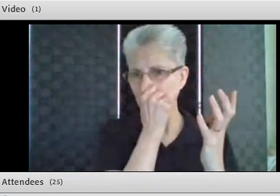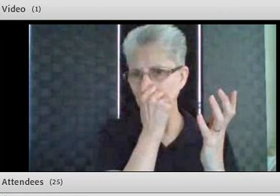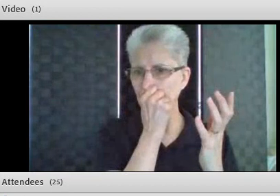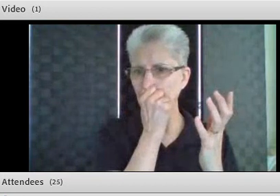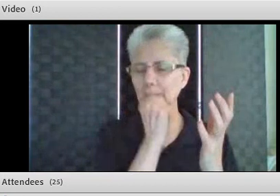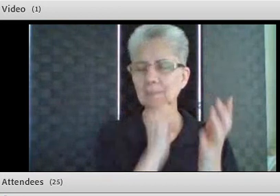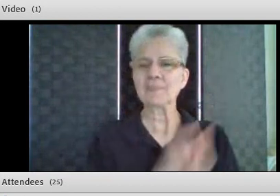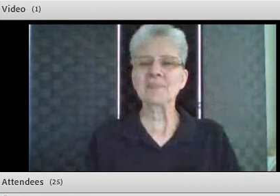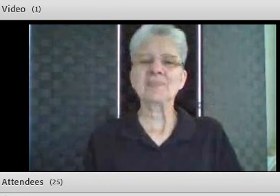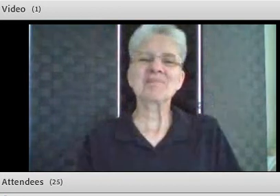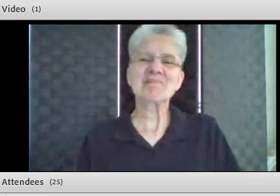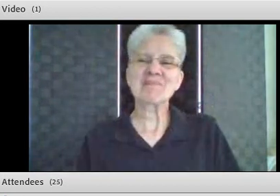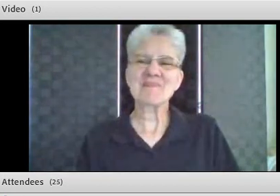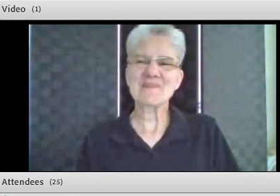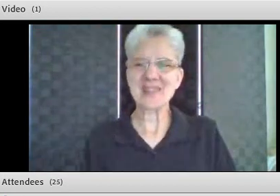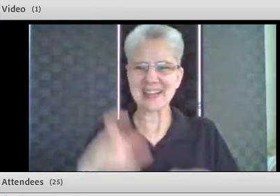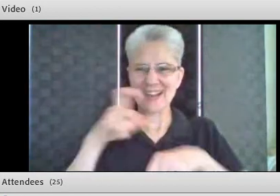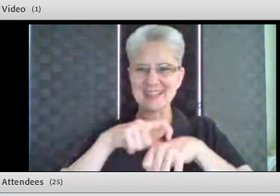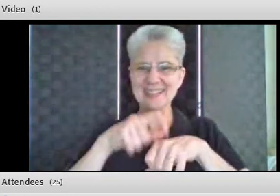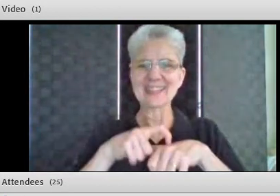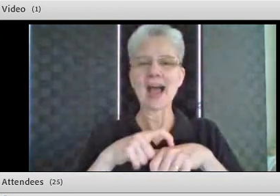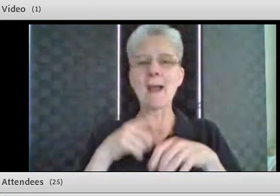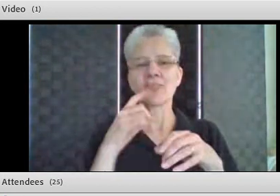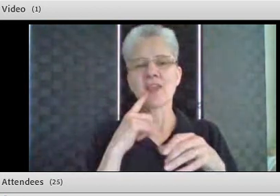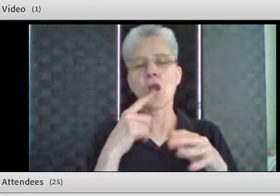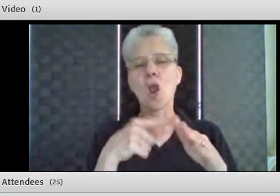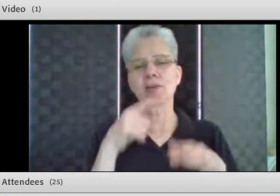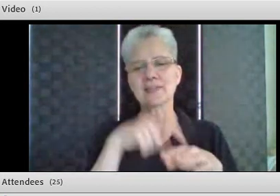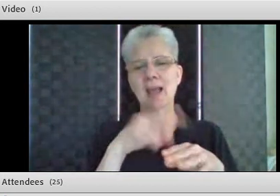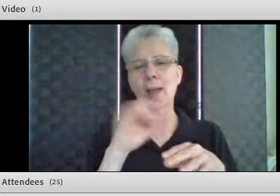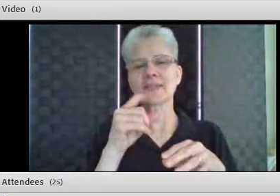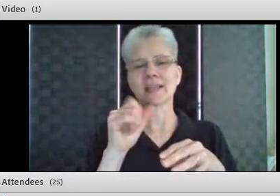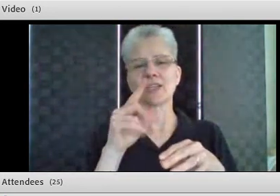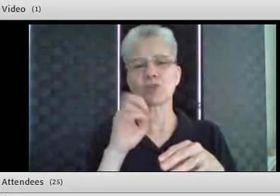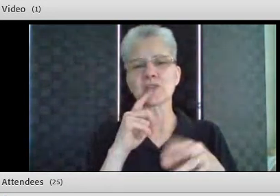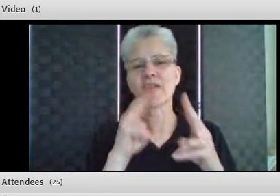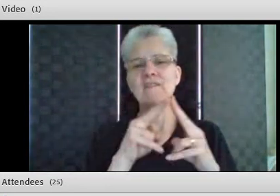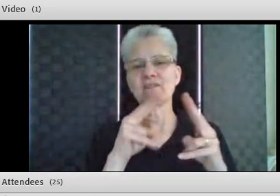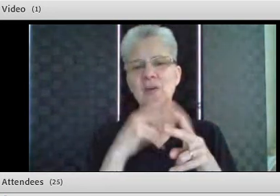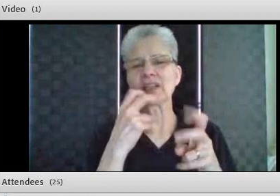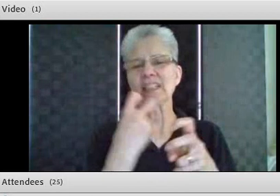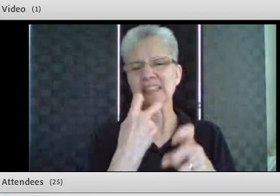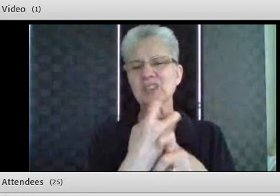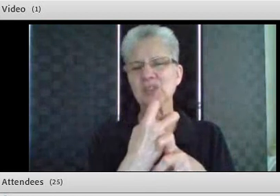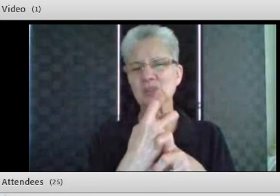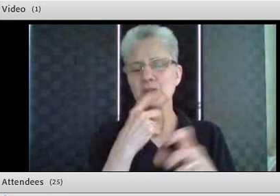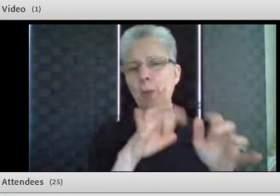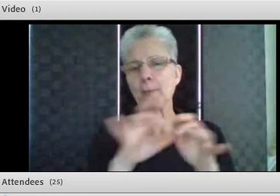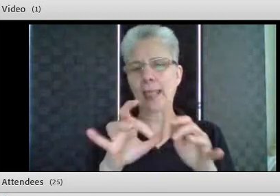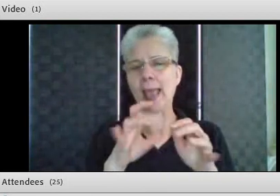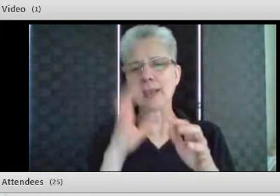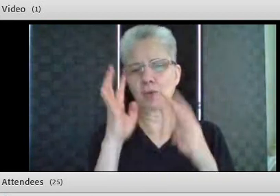These are hard times. Does anyone get that joke? Ryan: I get it! I get it! Hilary: Those are time signatures,